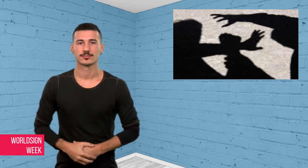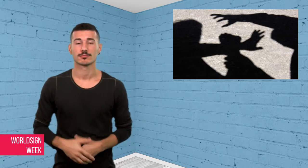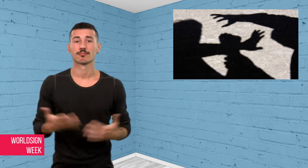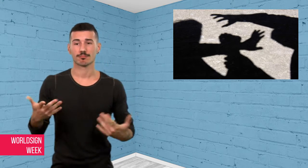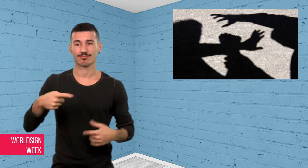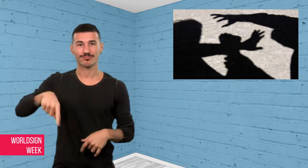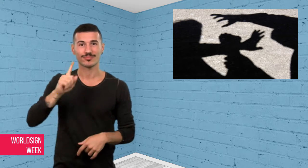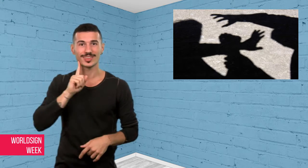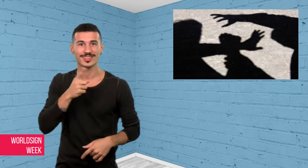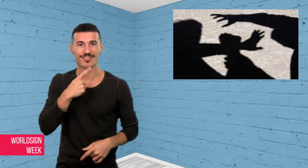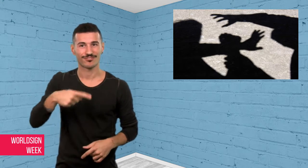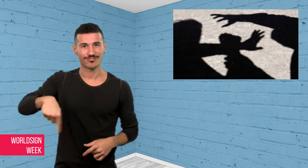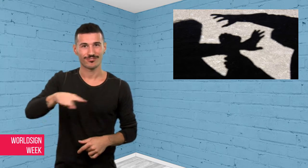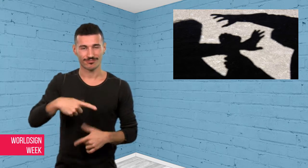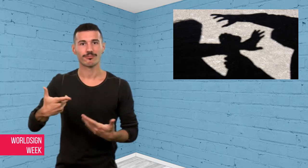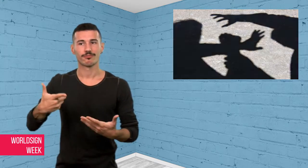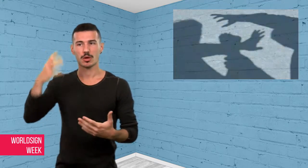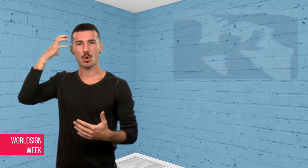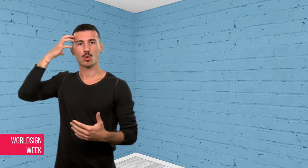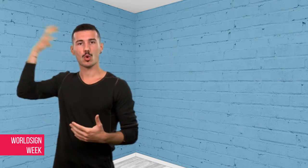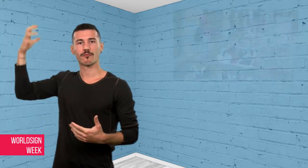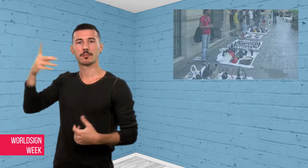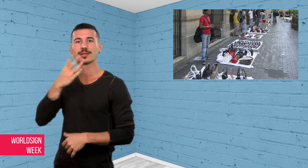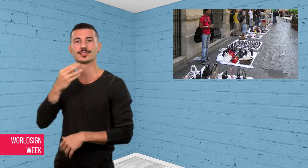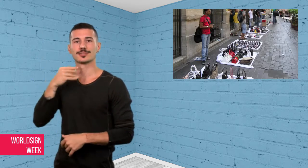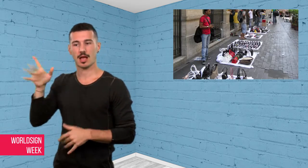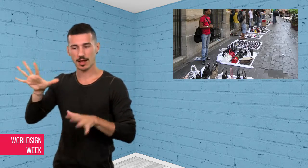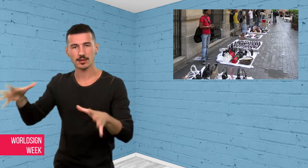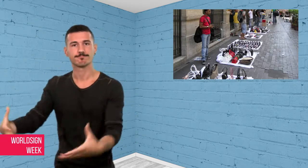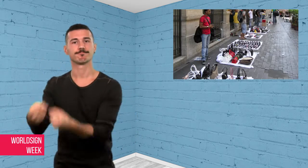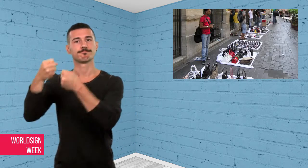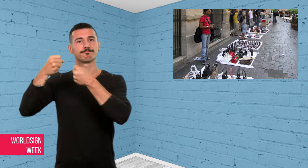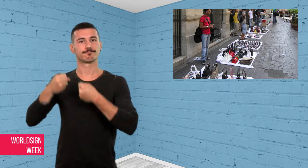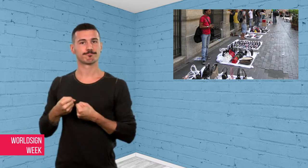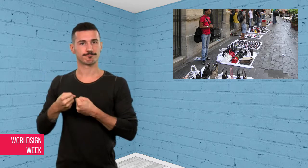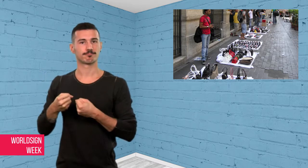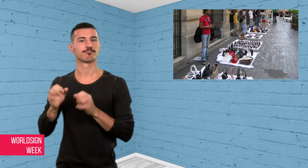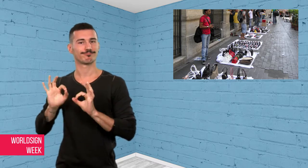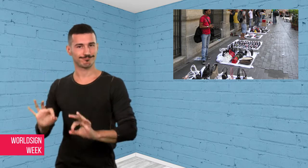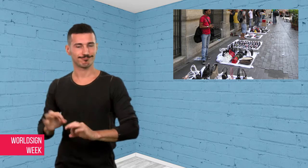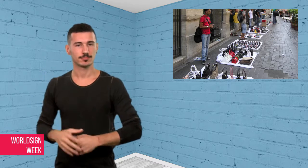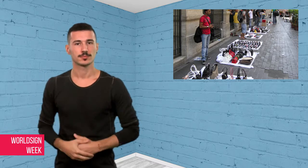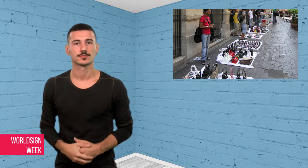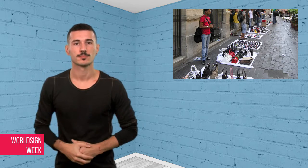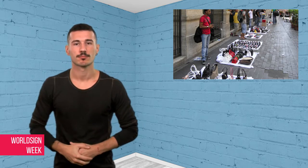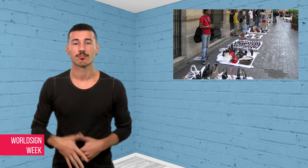These people were rescued and deported by the